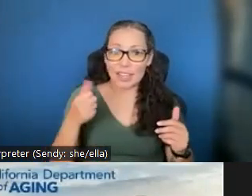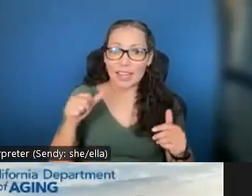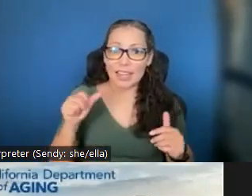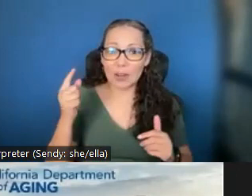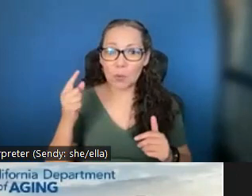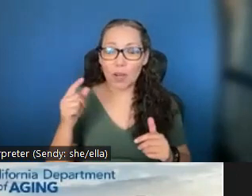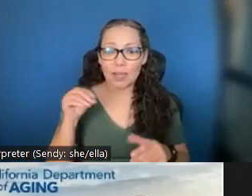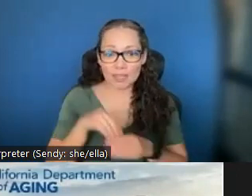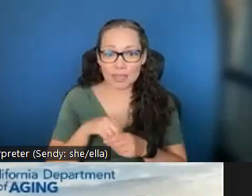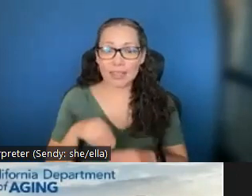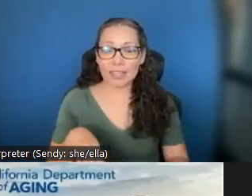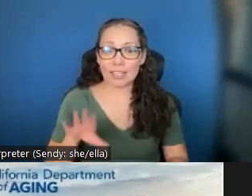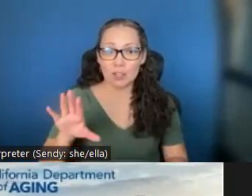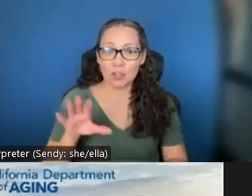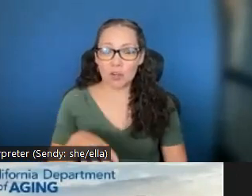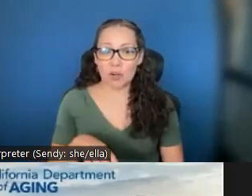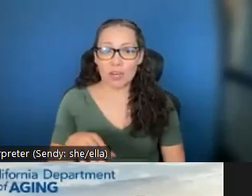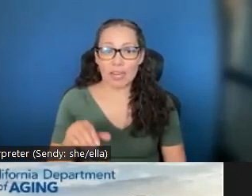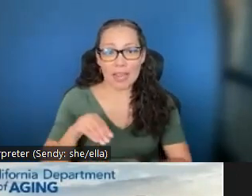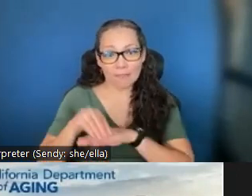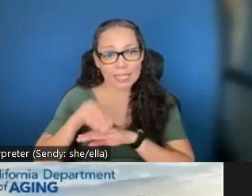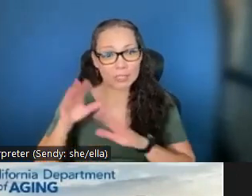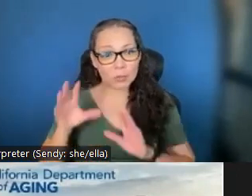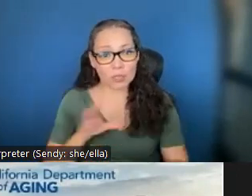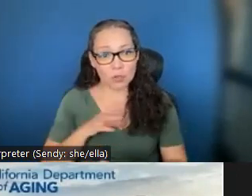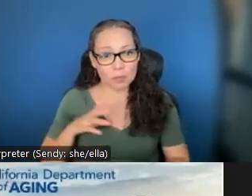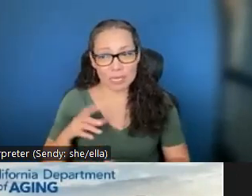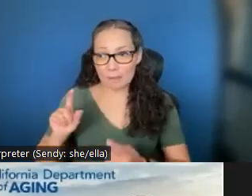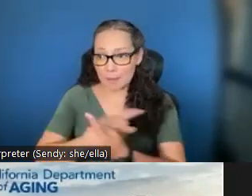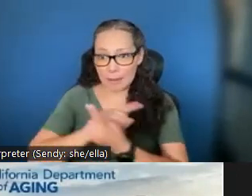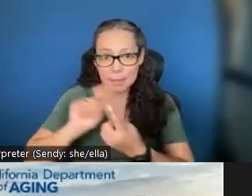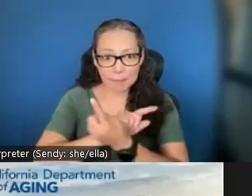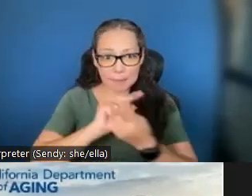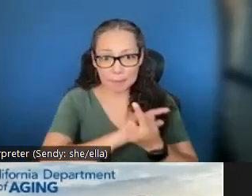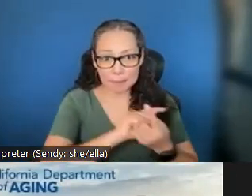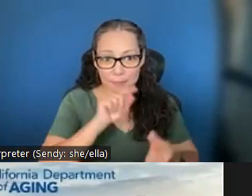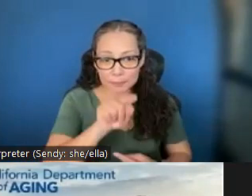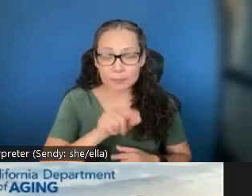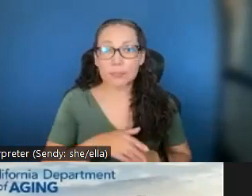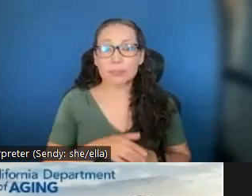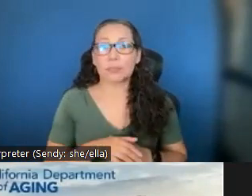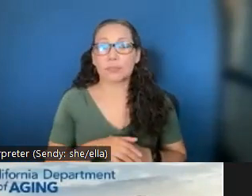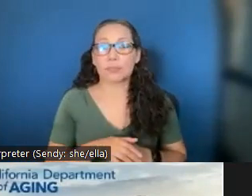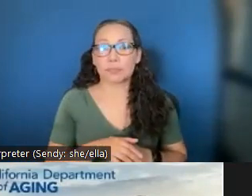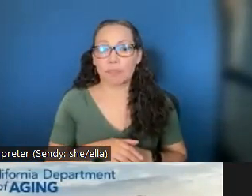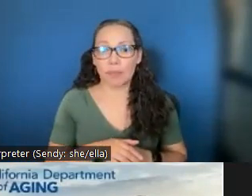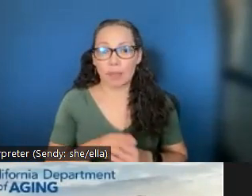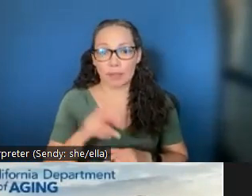committee uh getting to know you and and your uh you know emerging vision for our Statewide